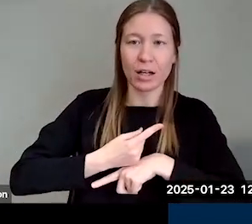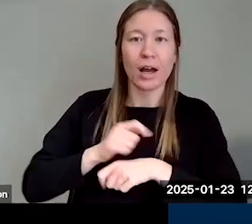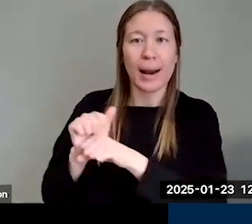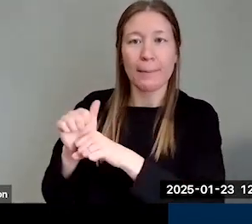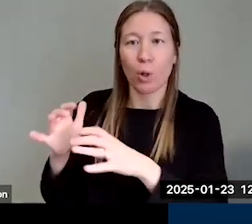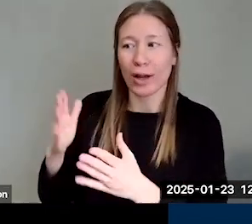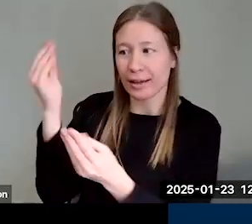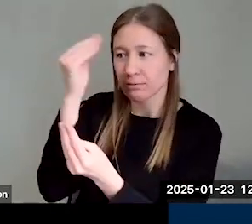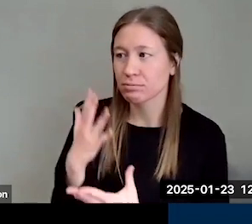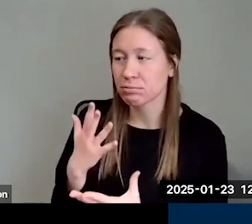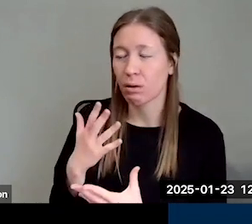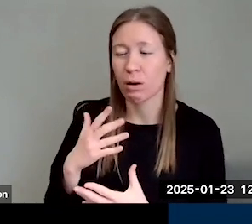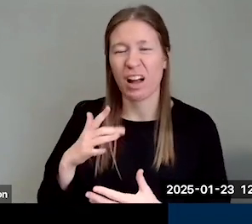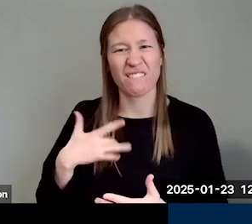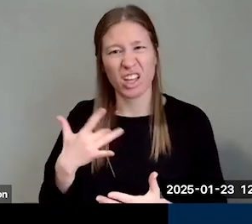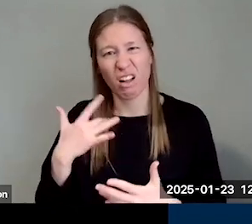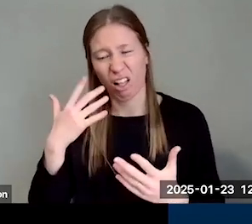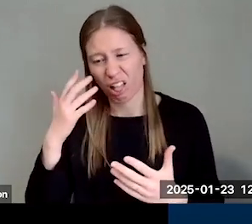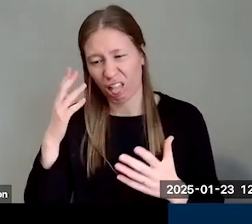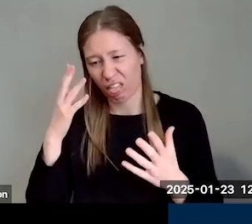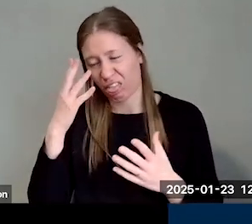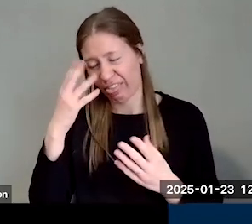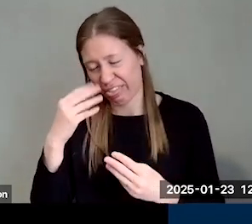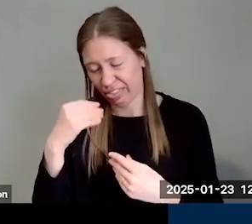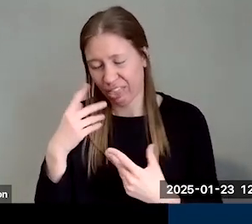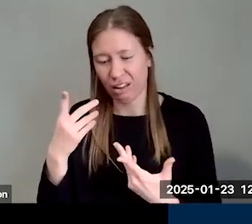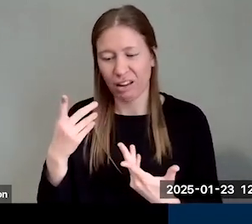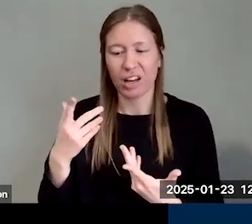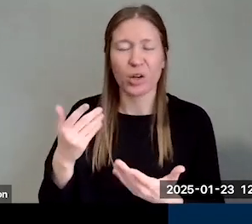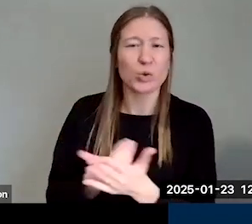and they request time for a short nap, is that a reasonable accommodation?